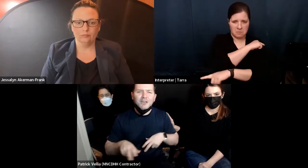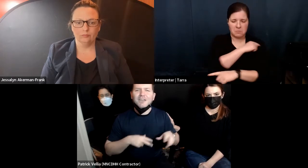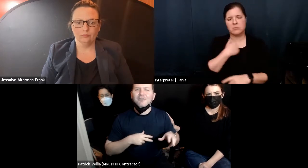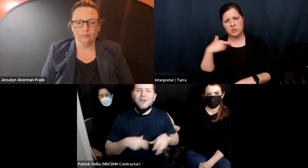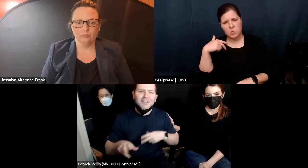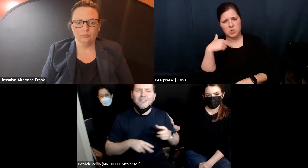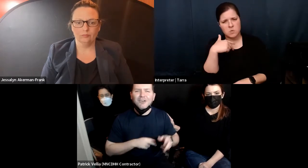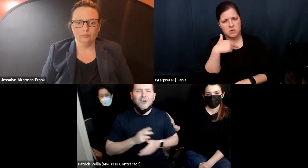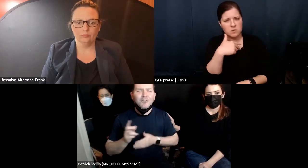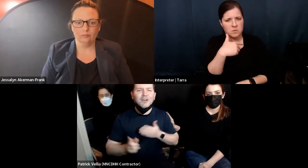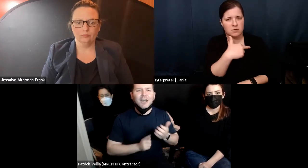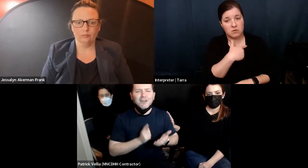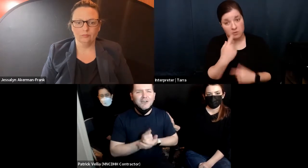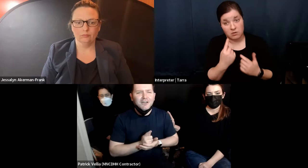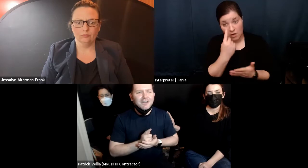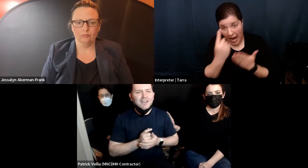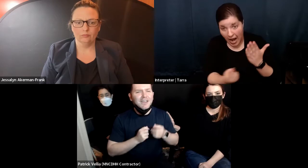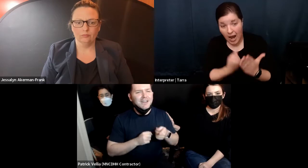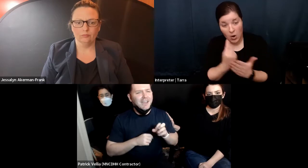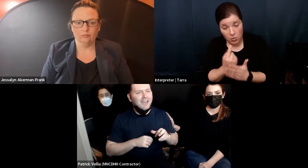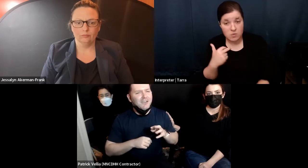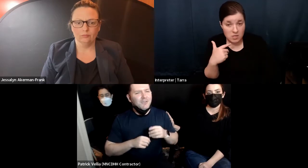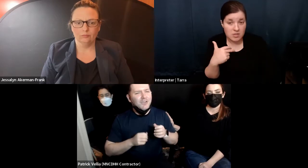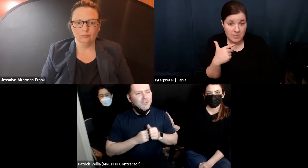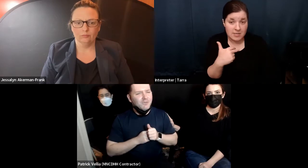So I went a different way.